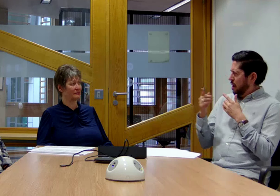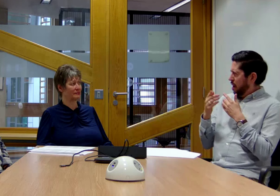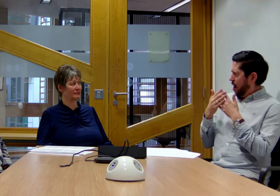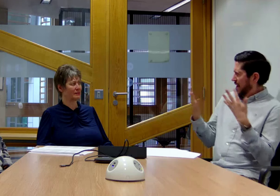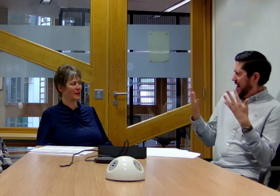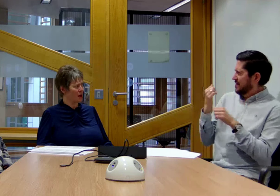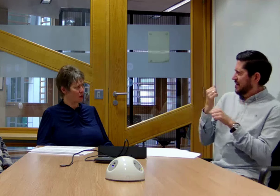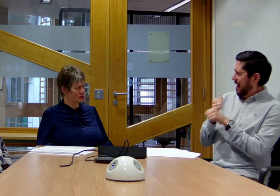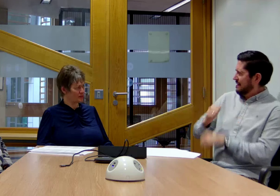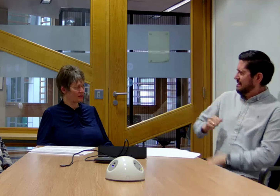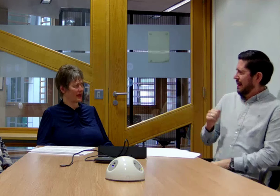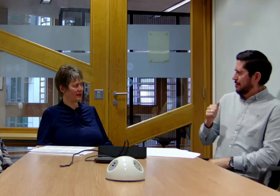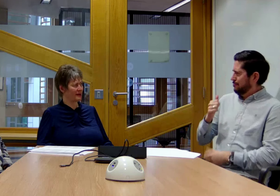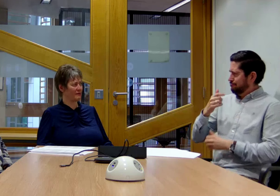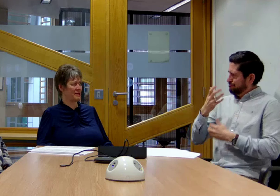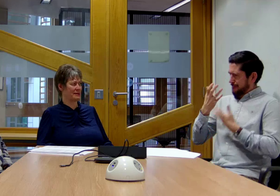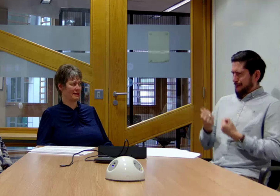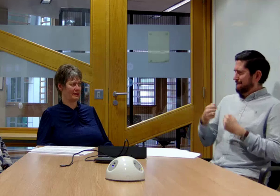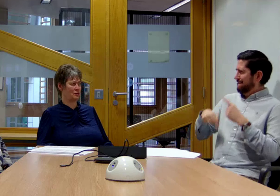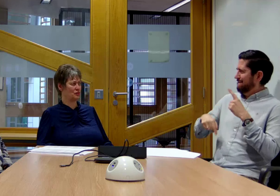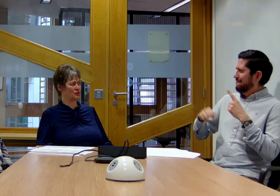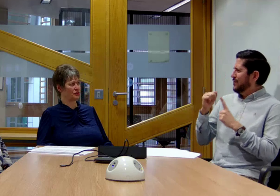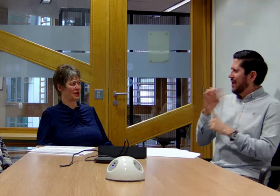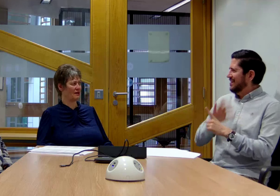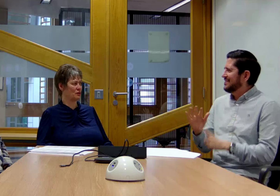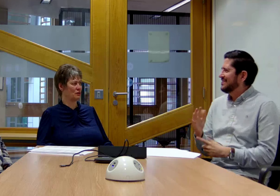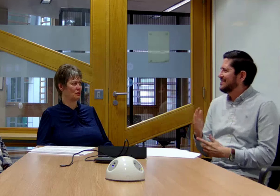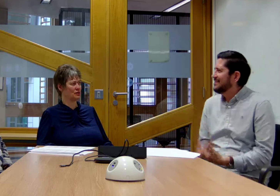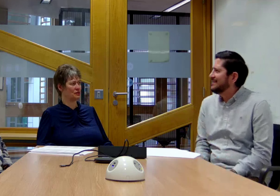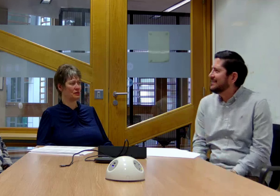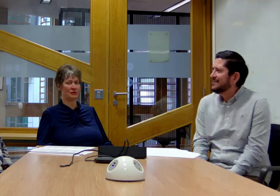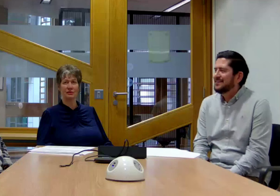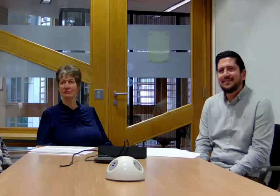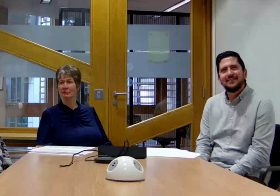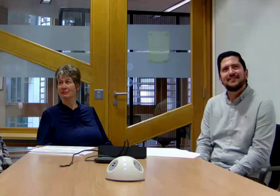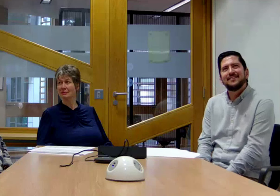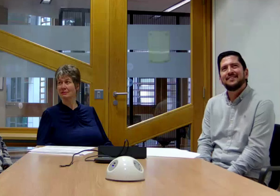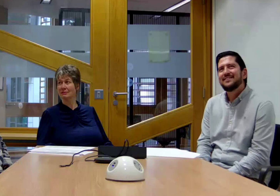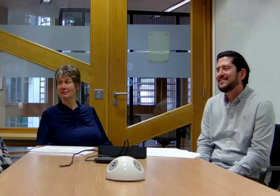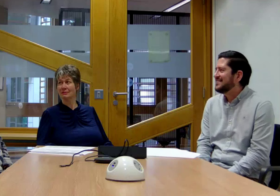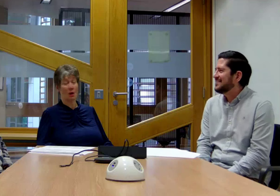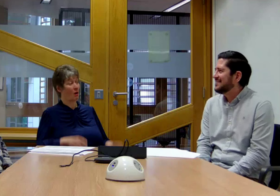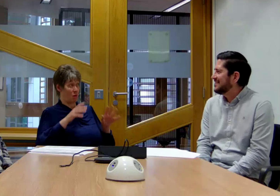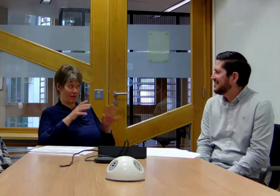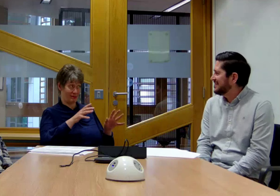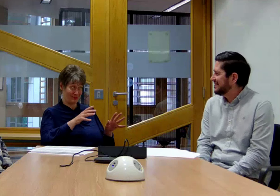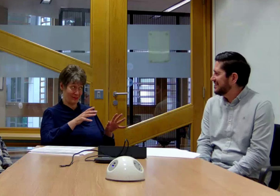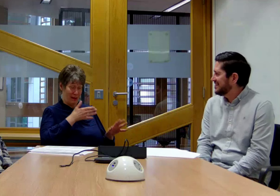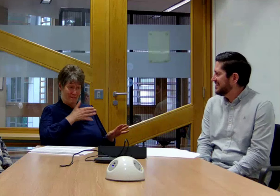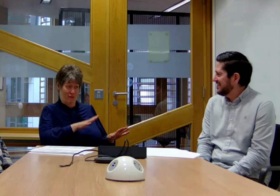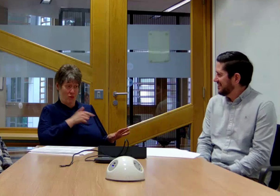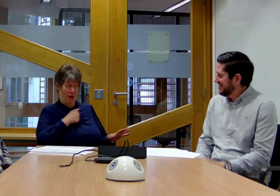BSL users will be considerably higher. OK, what about Gaelic? How many Gaelic users have you got in Scotland?